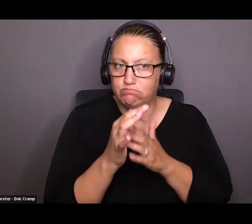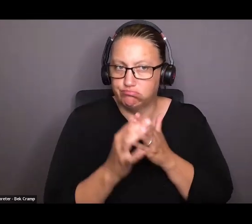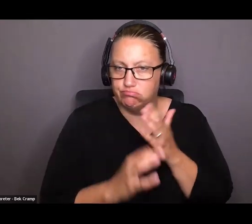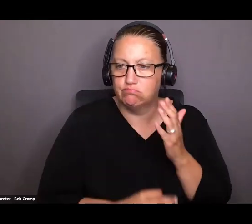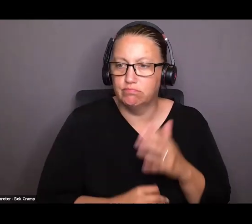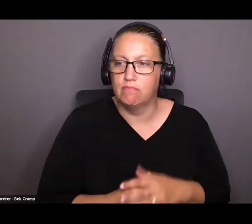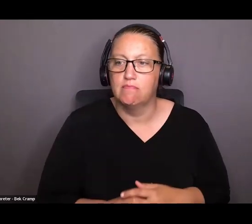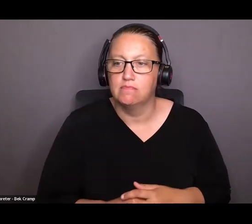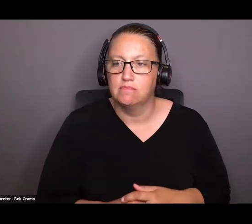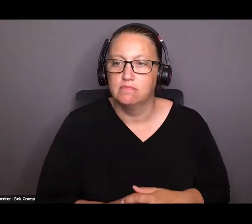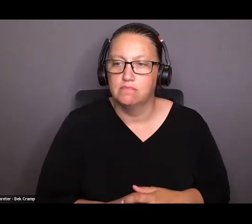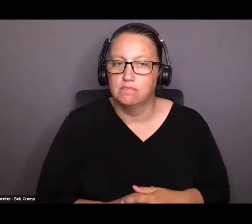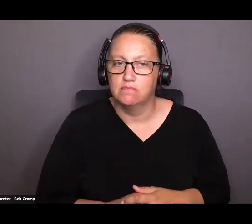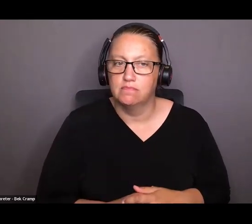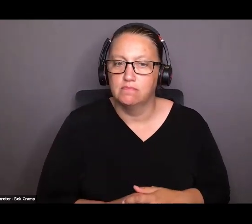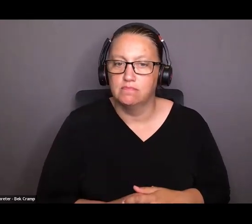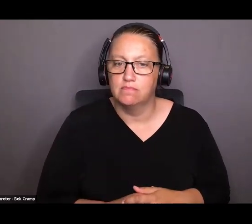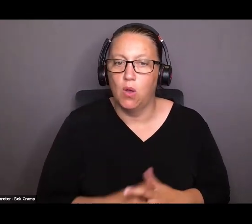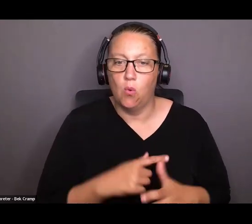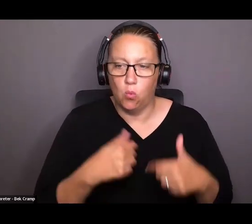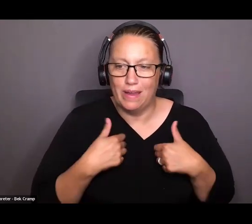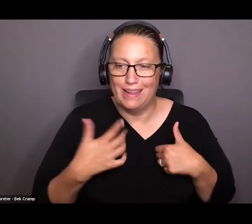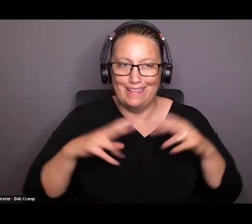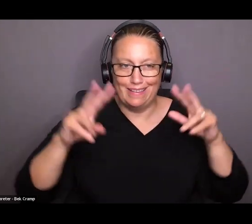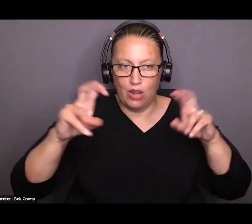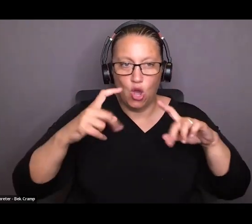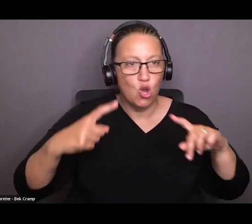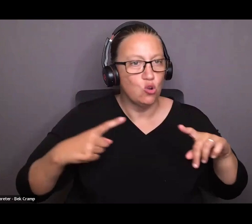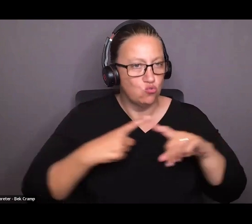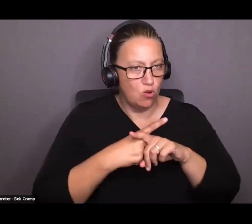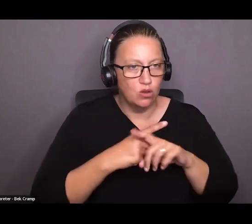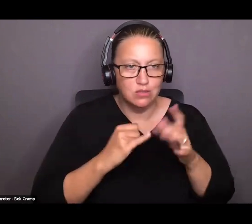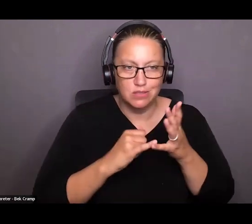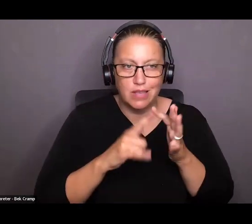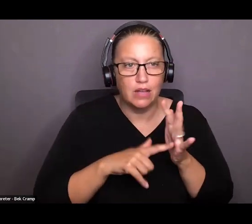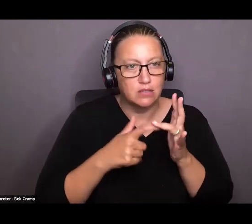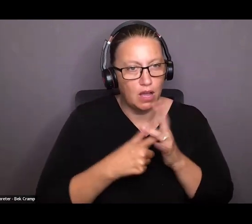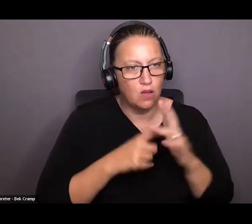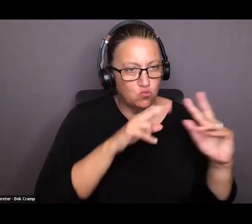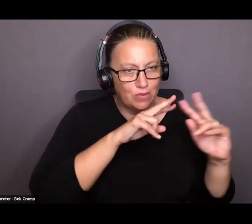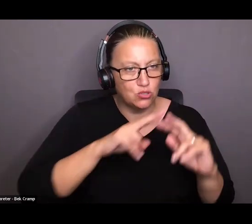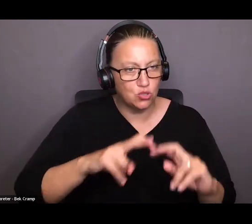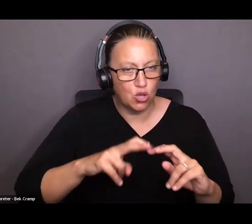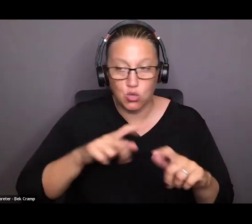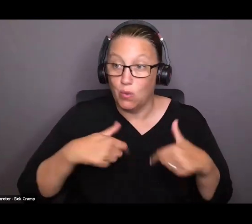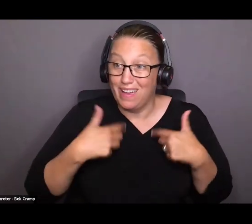what I was referring to is cross sector research, because we have restrictive practices normalised